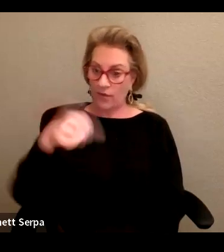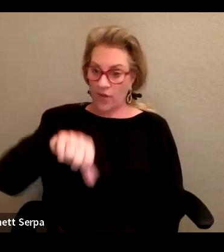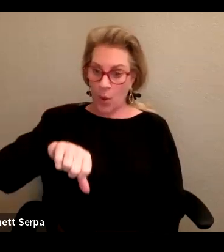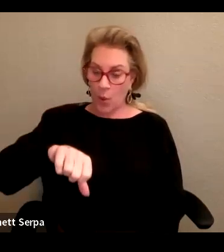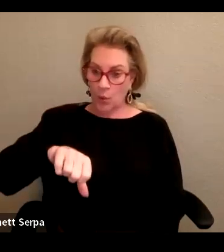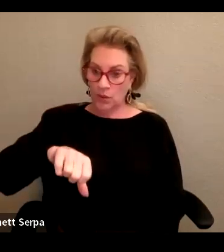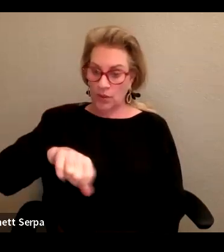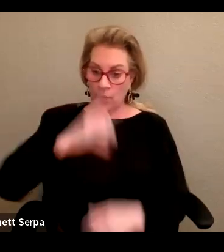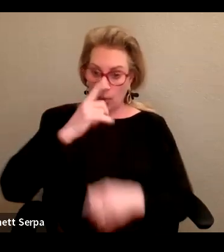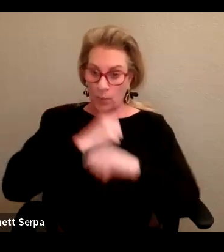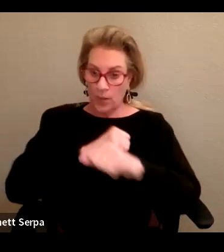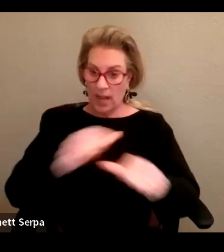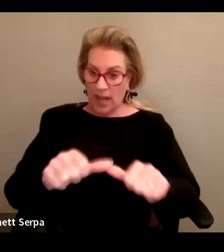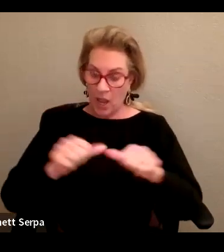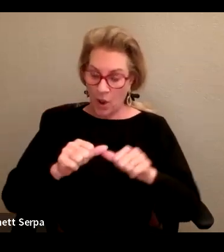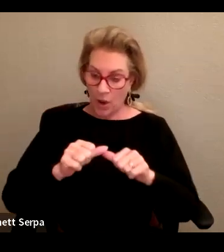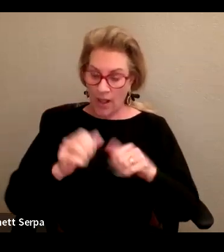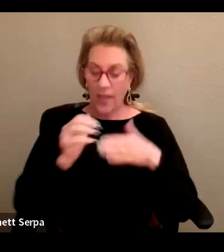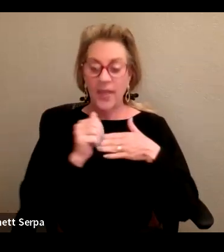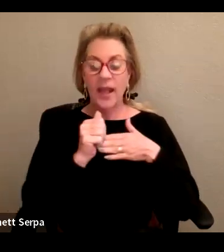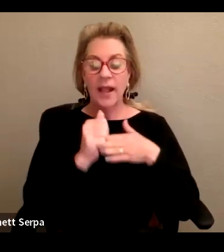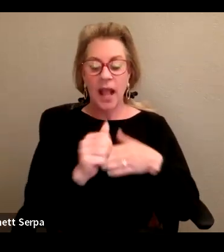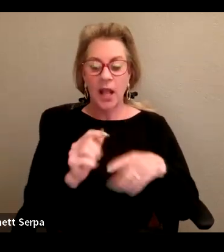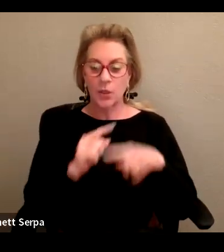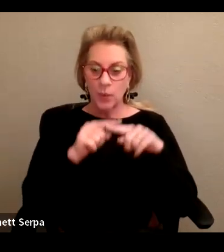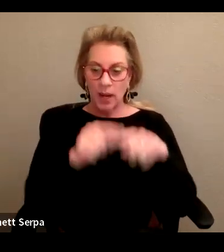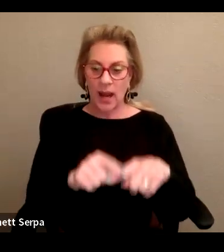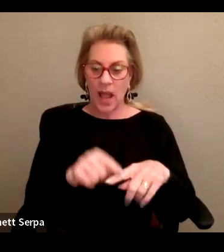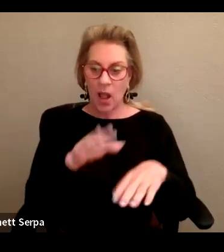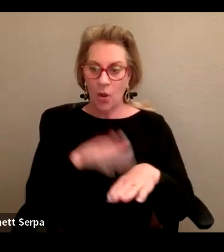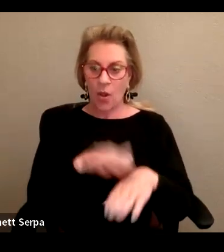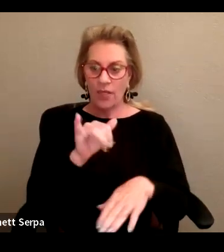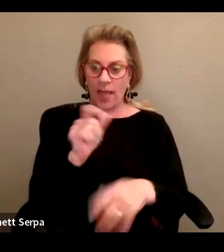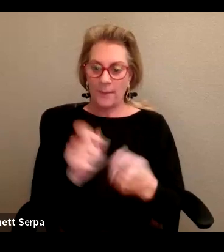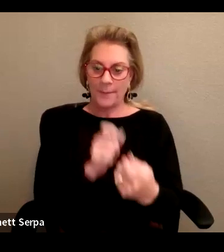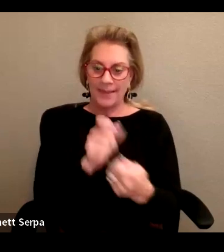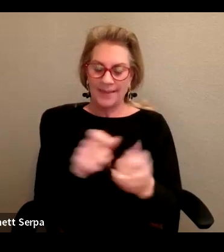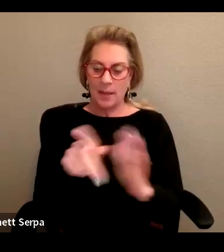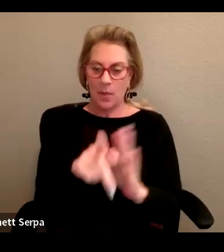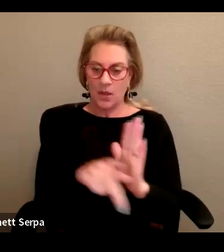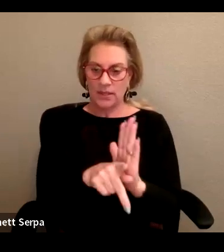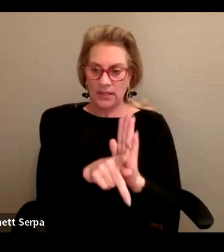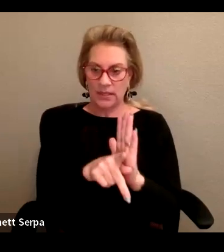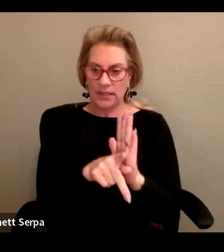areas the guidance is reliance on that particular policy should be considered